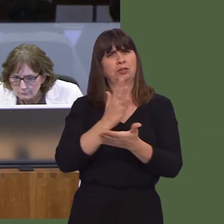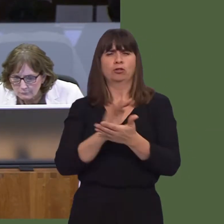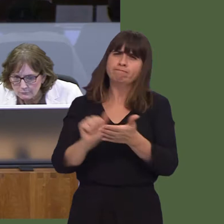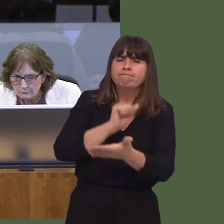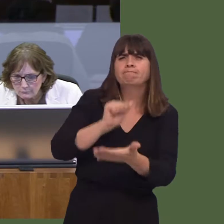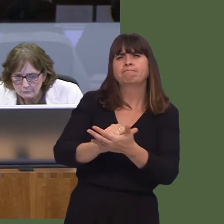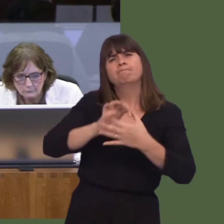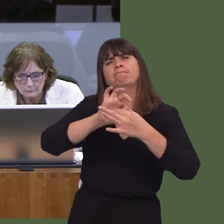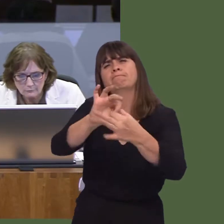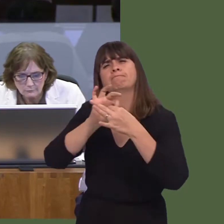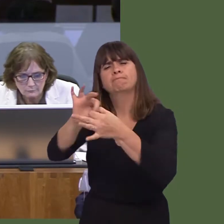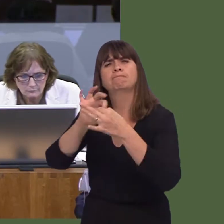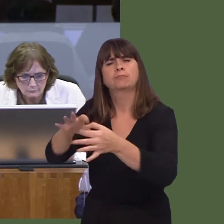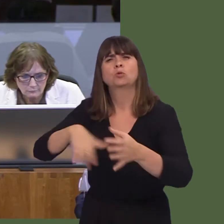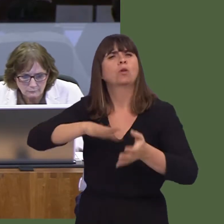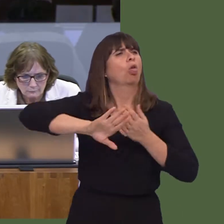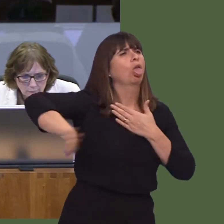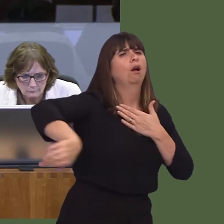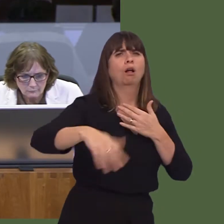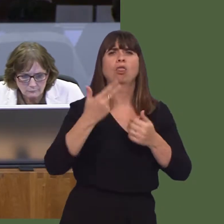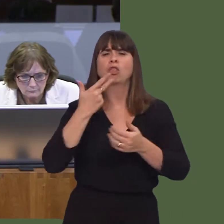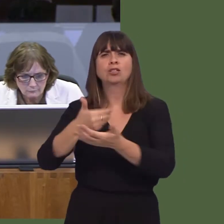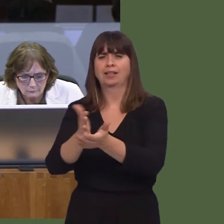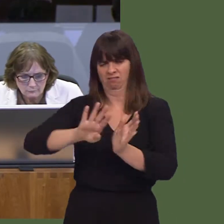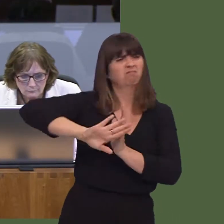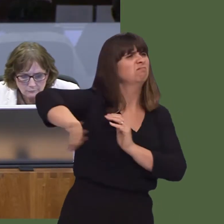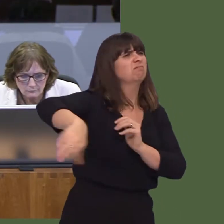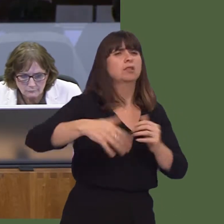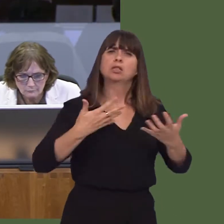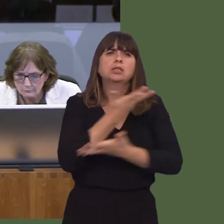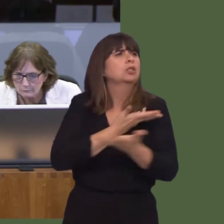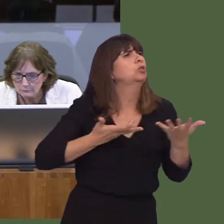that they're not left out of this integration discussion, and that we engage with the ones